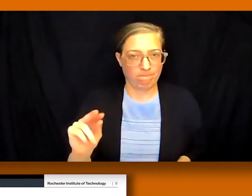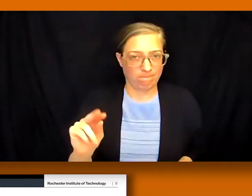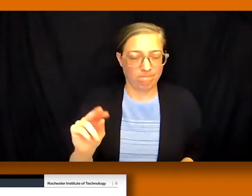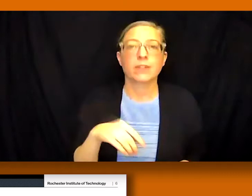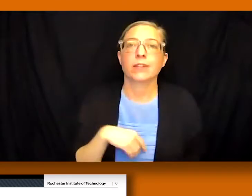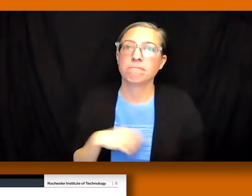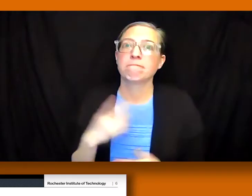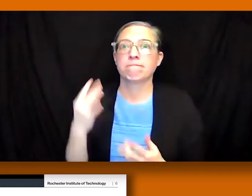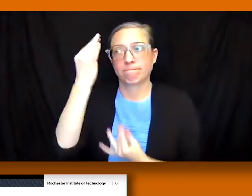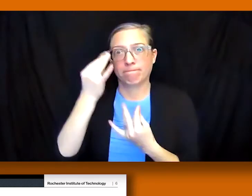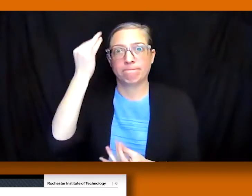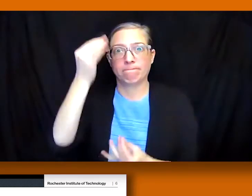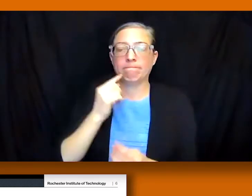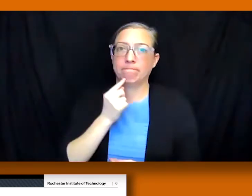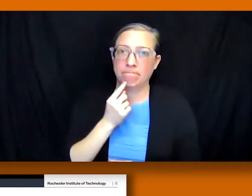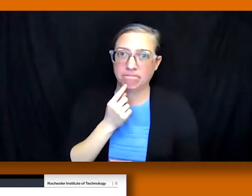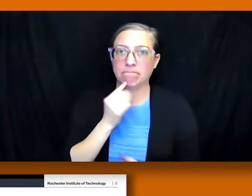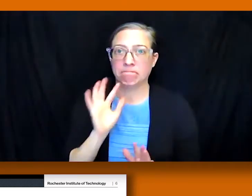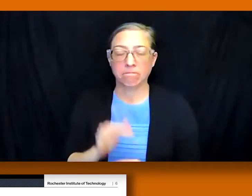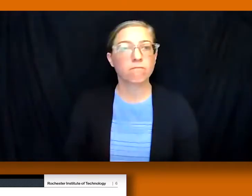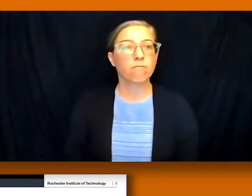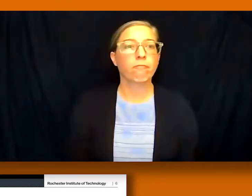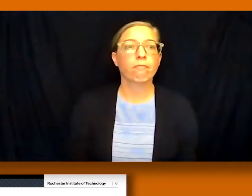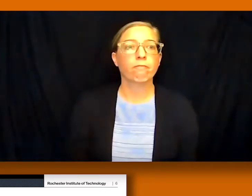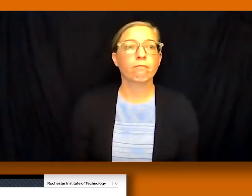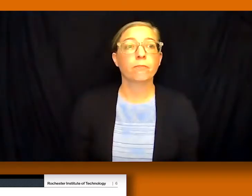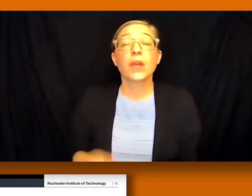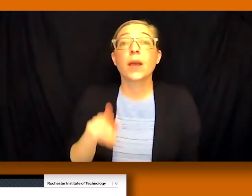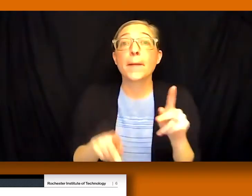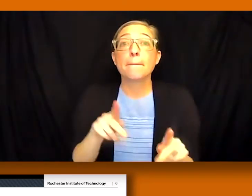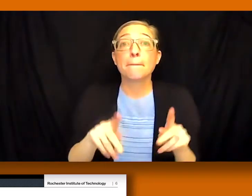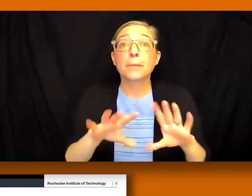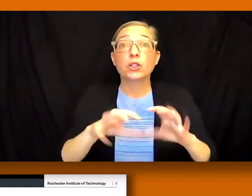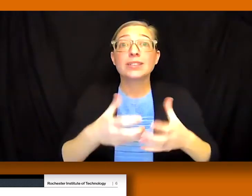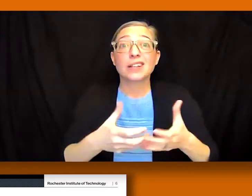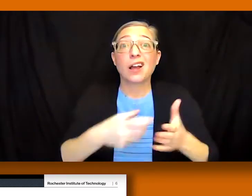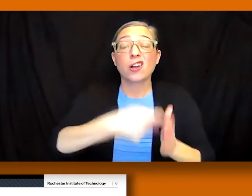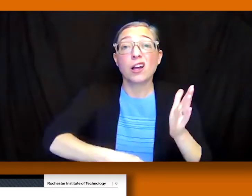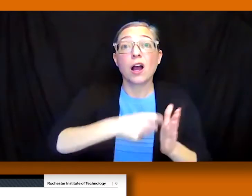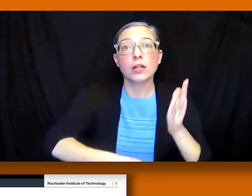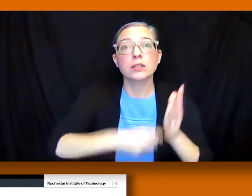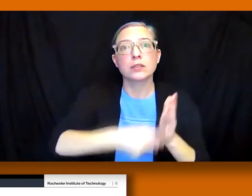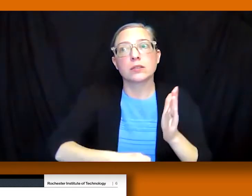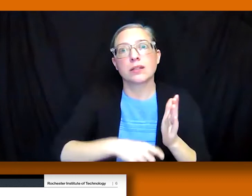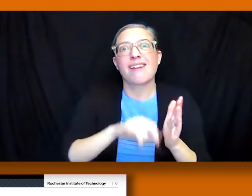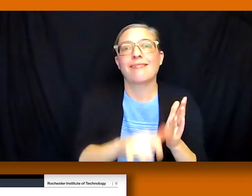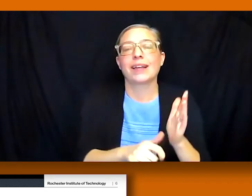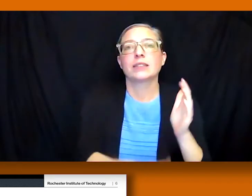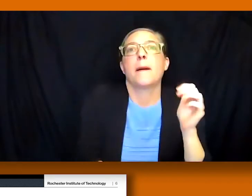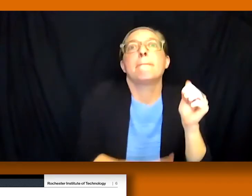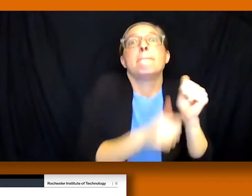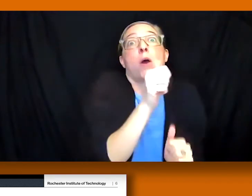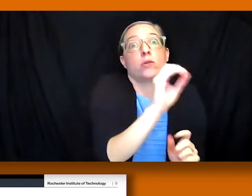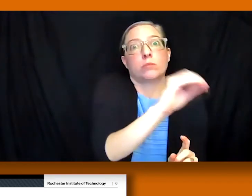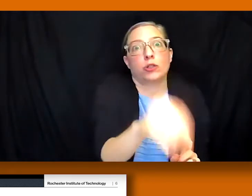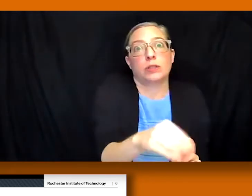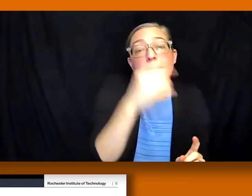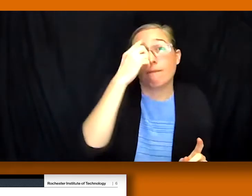Personnel costs generally make up the majority of the budget, so it's important to think through it.